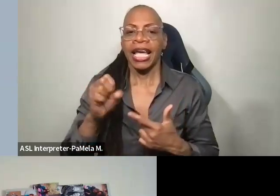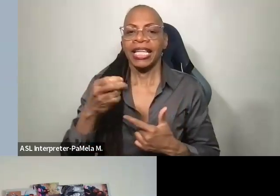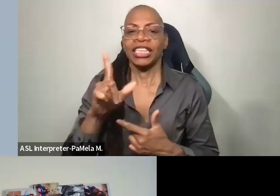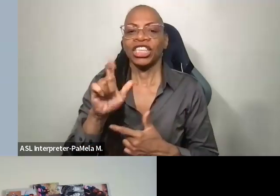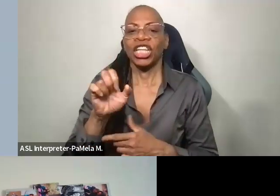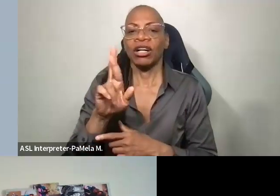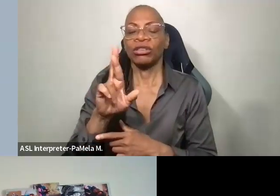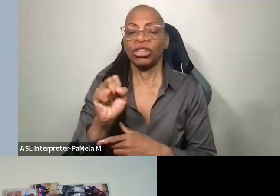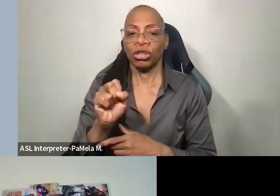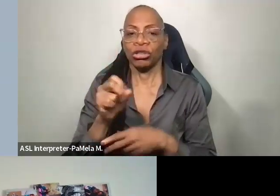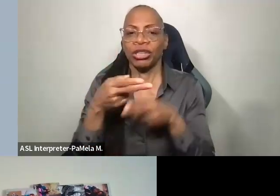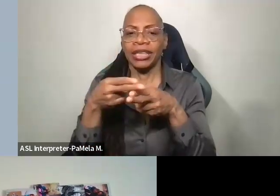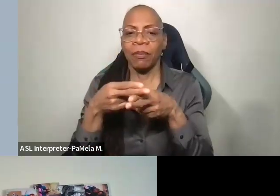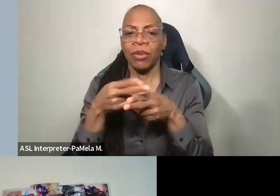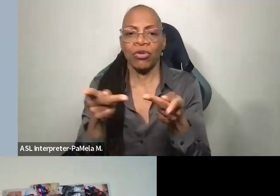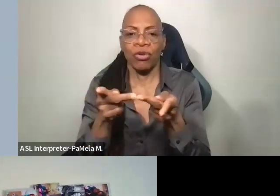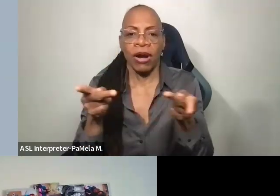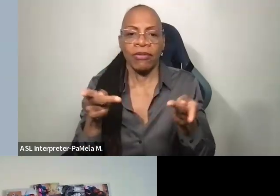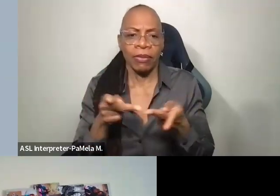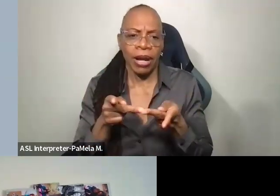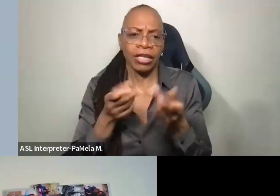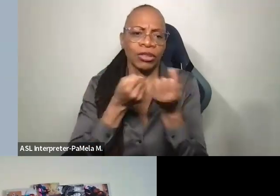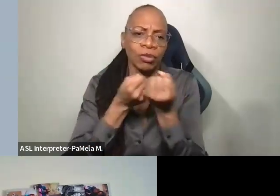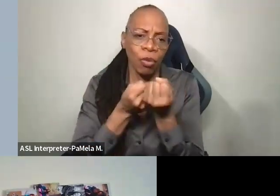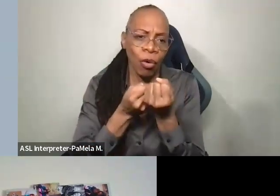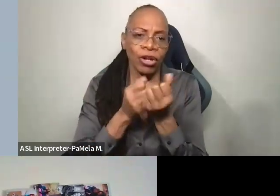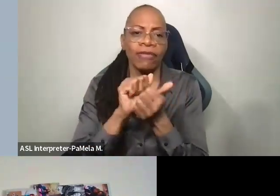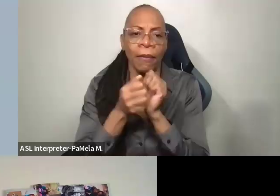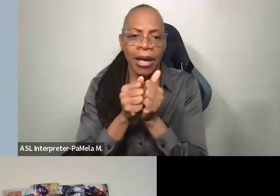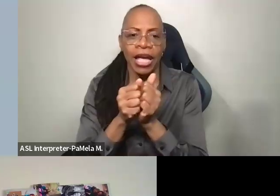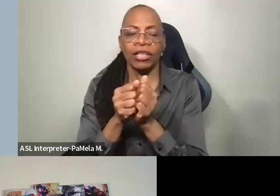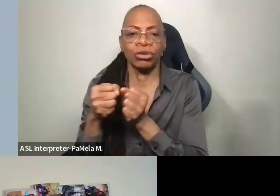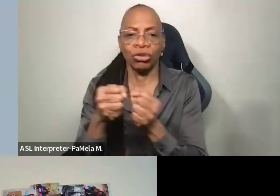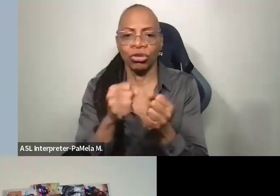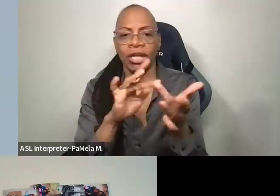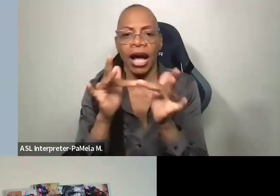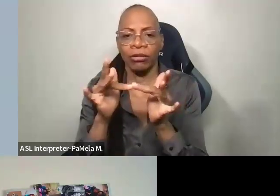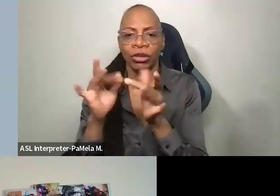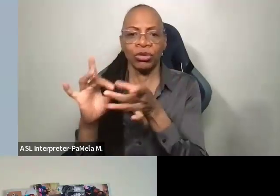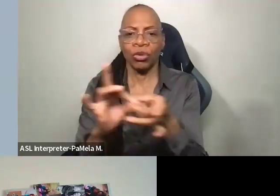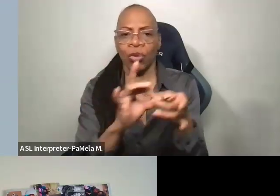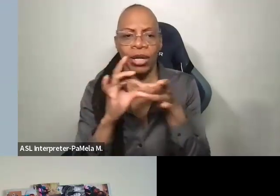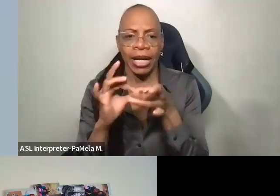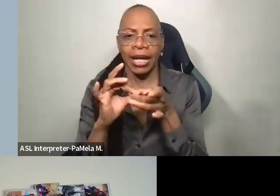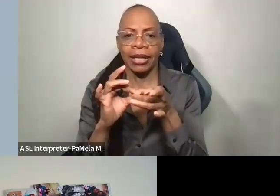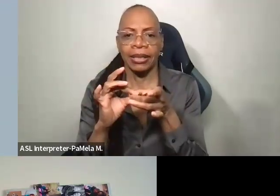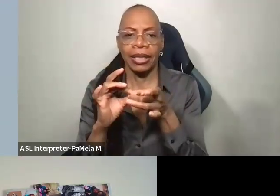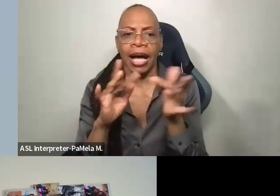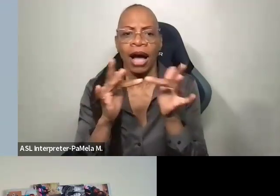Do you know the history on that distinction? I mean, coordinated entry, I mean (mutters)... Sorry, words.